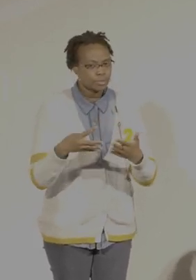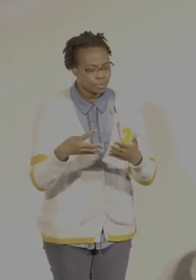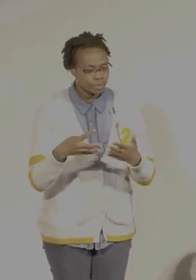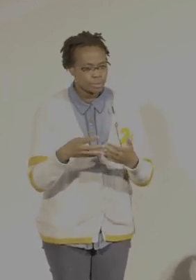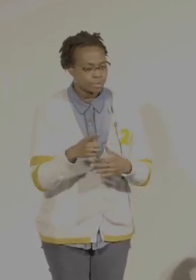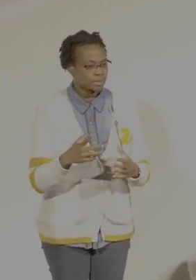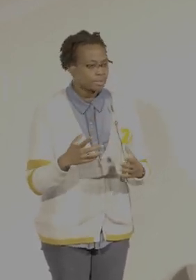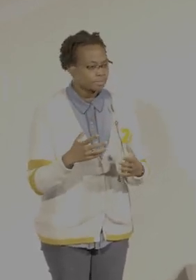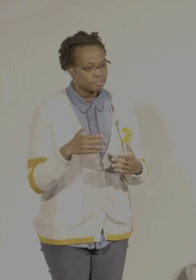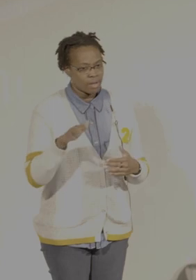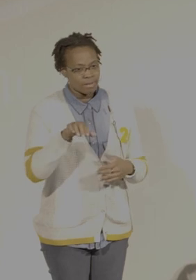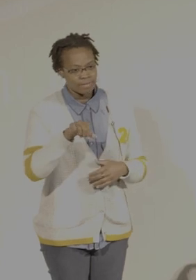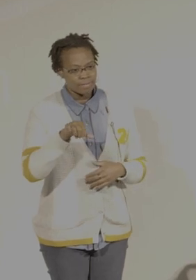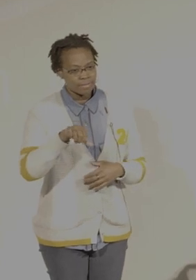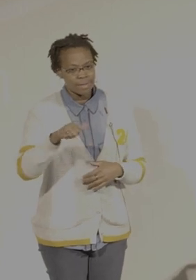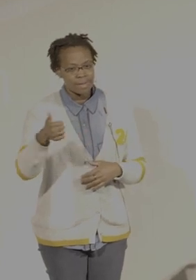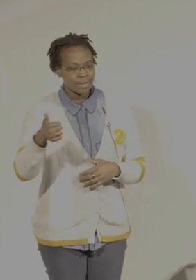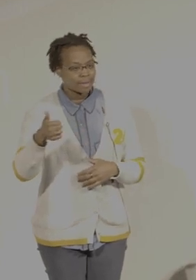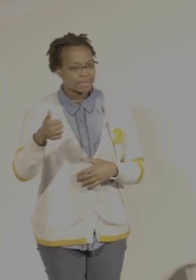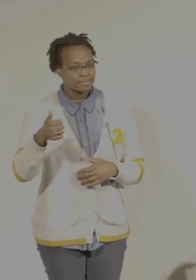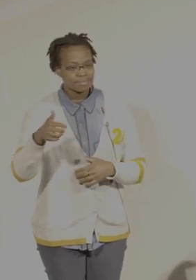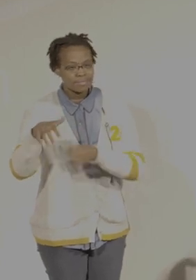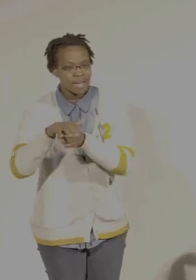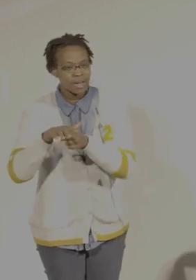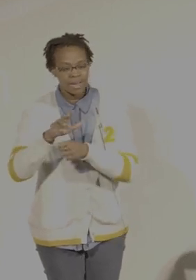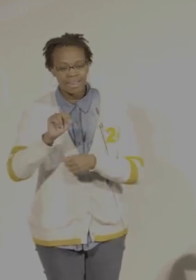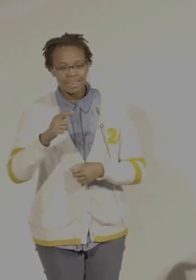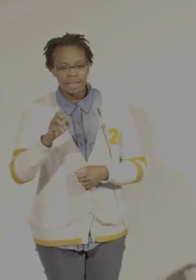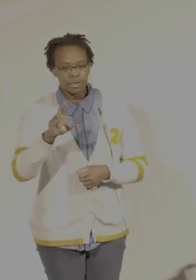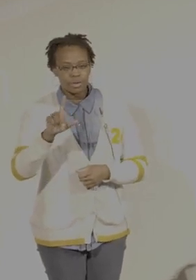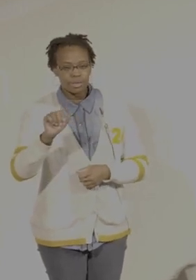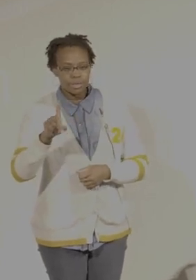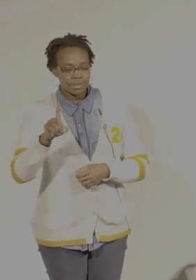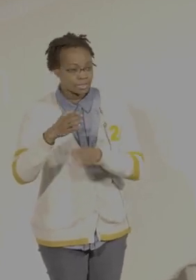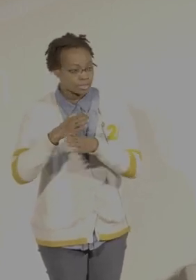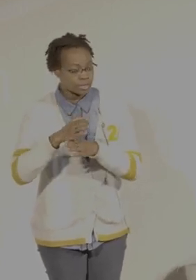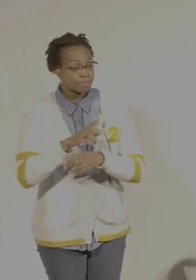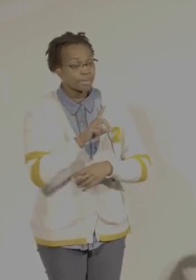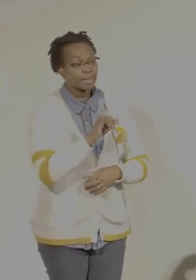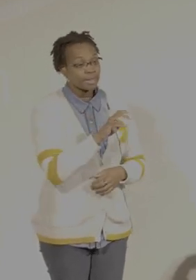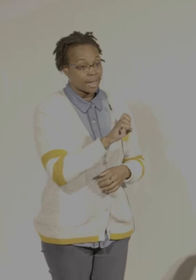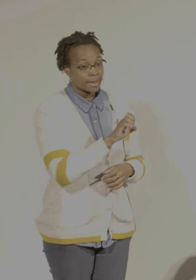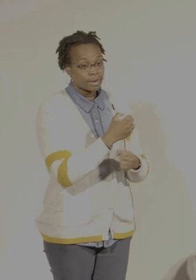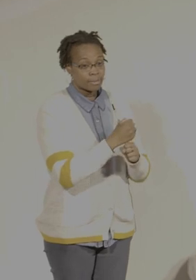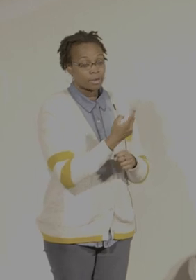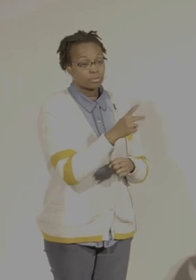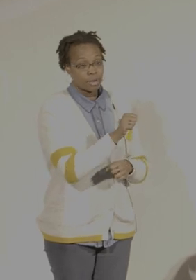You're off to Netherlands tomorrow to share the film there. And I also wanna let everyone know Diane is also a producer of two other films in the festival, "On the Divide"